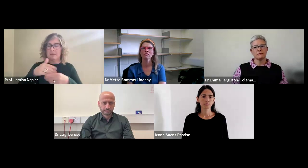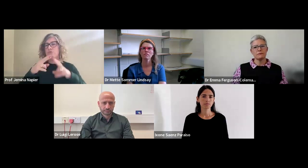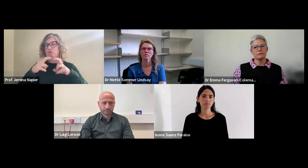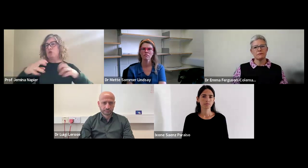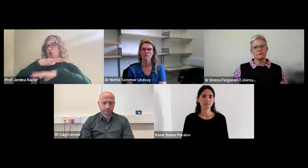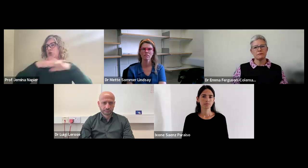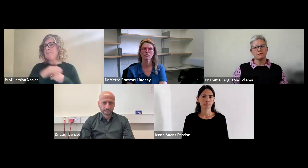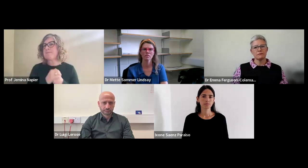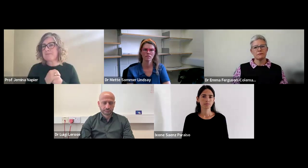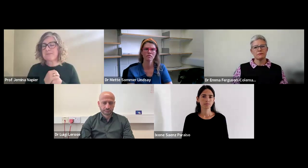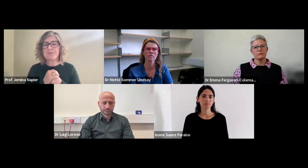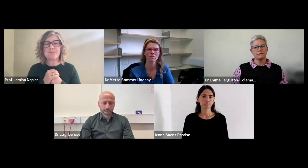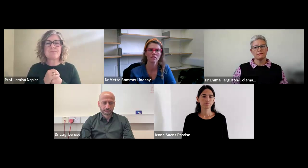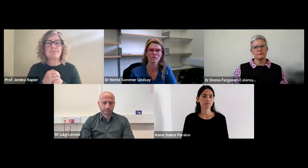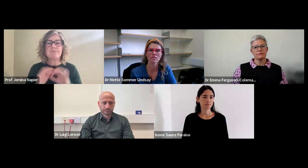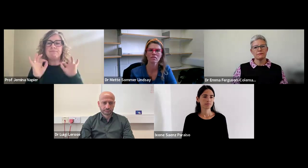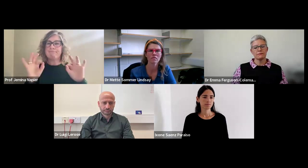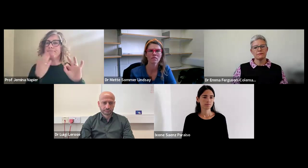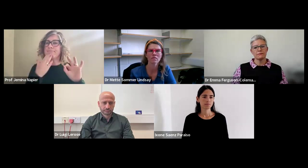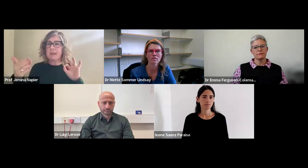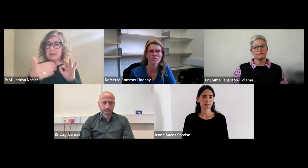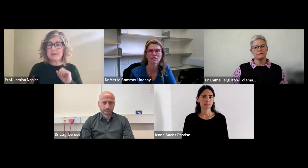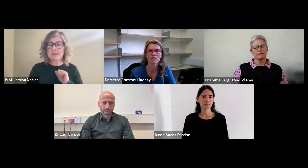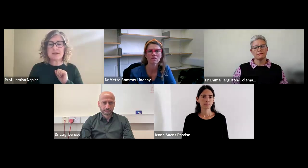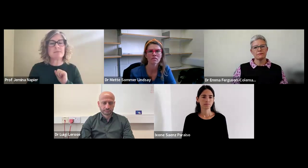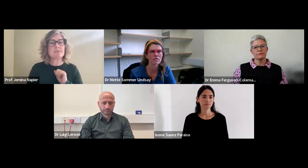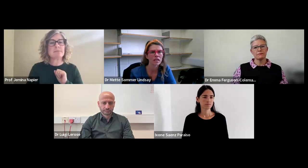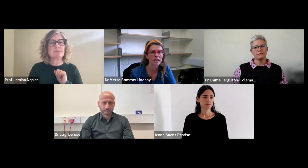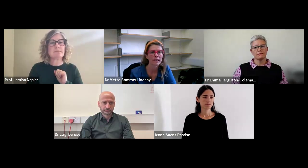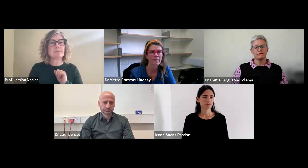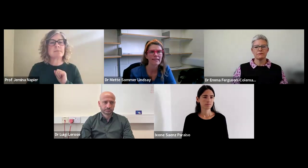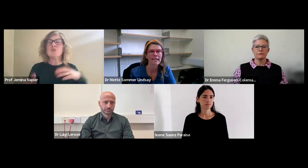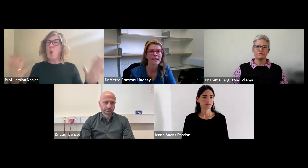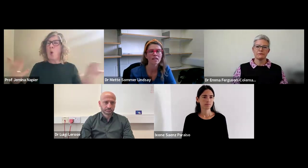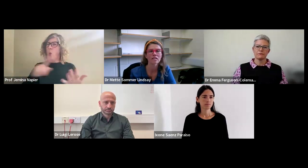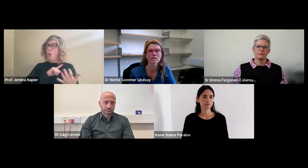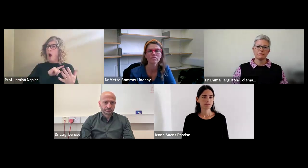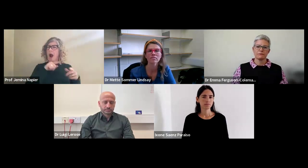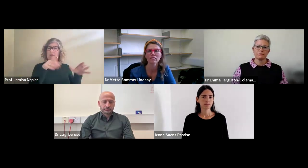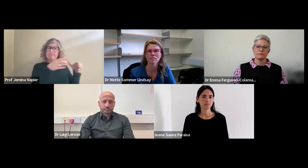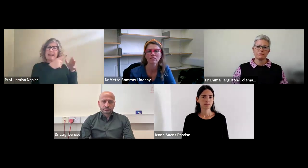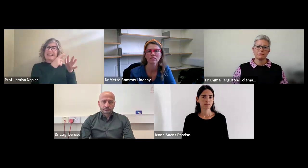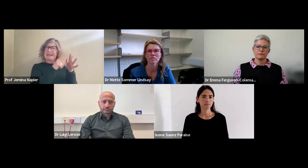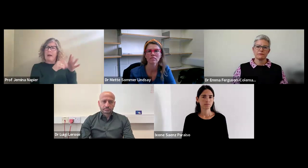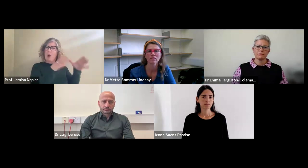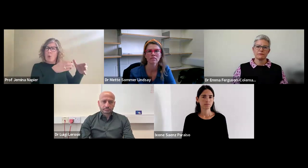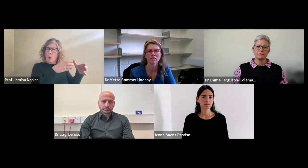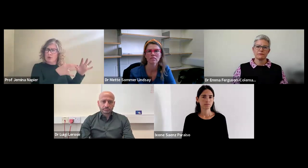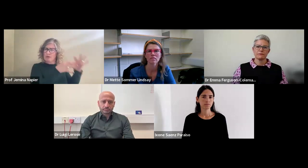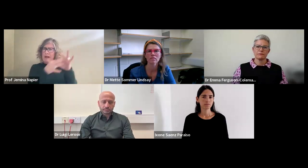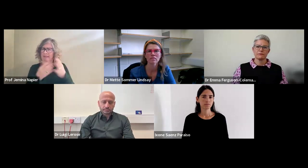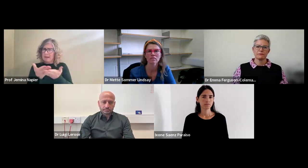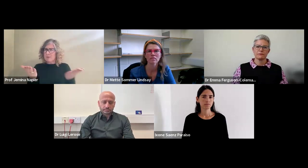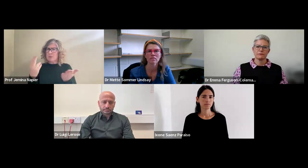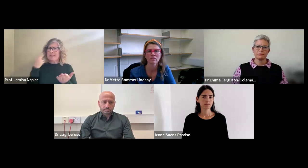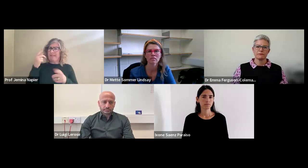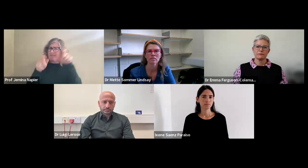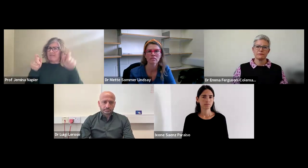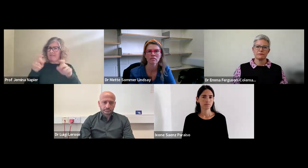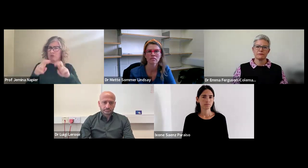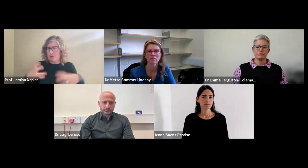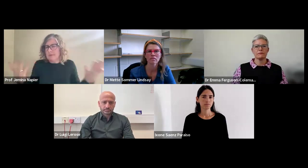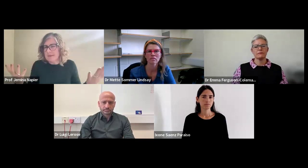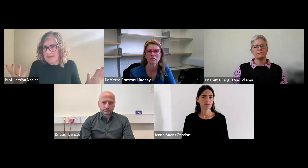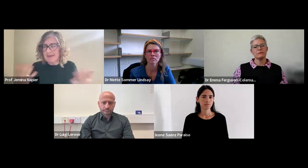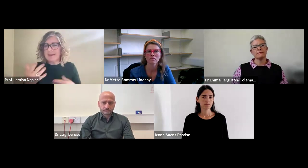to EDI issues. Okay next slide please. So why is the EDI Caucus here relevant